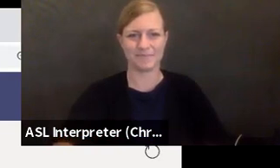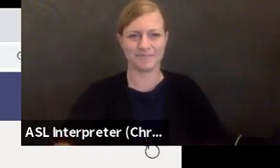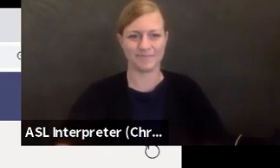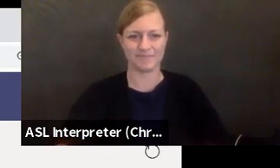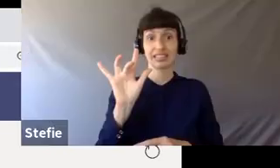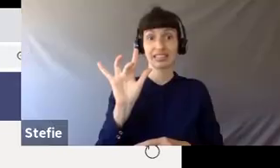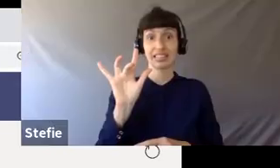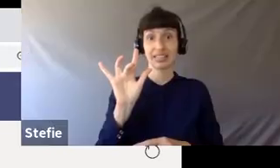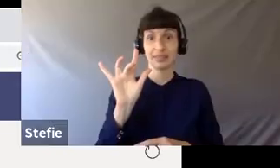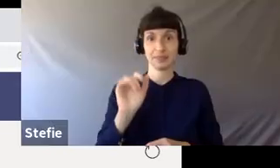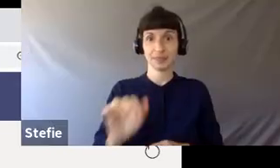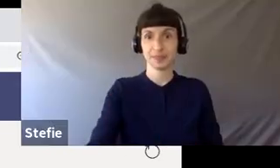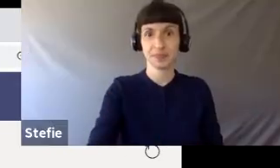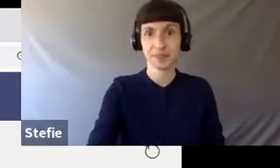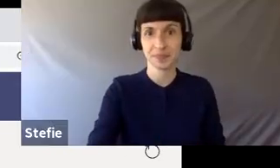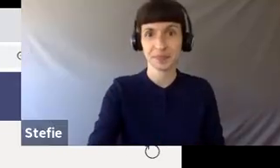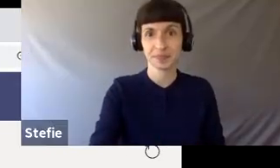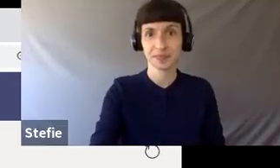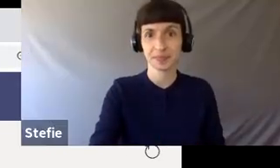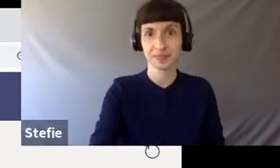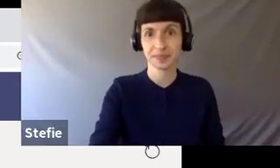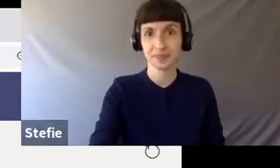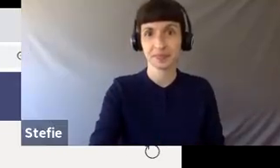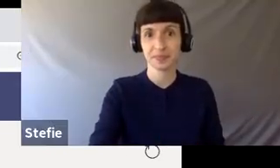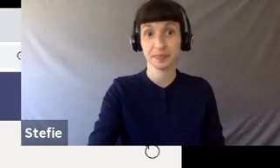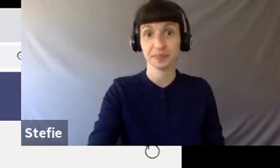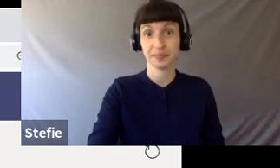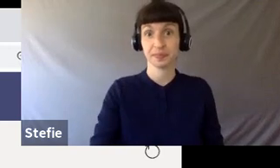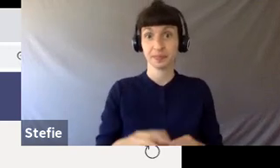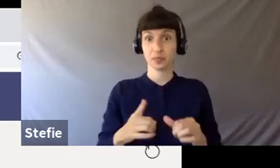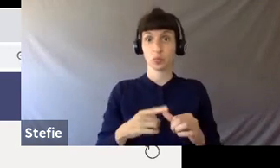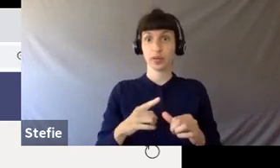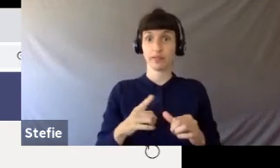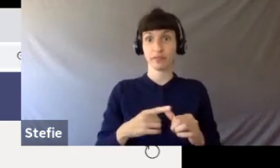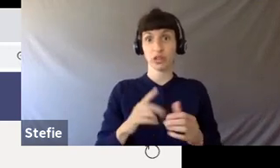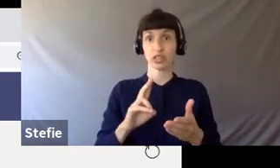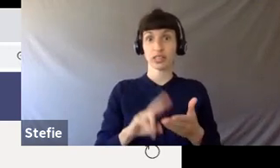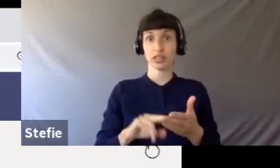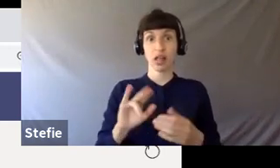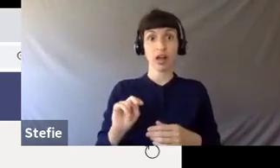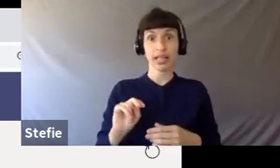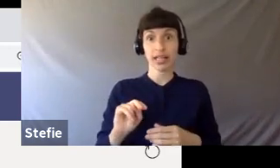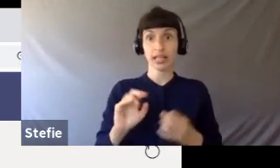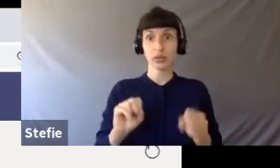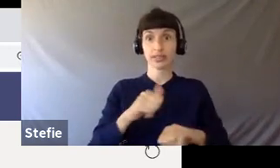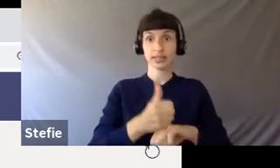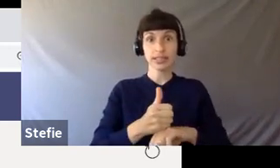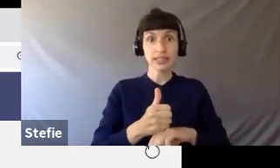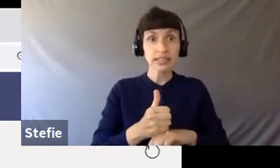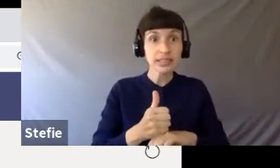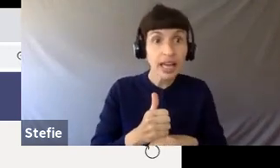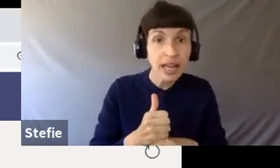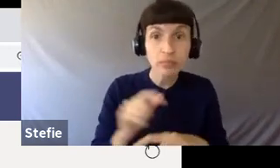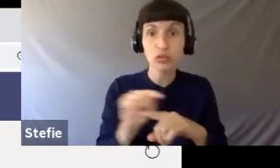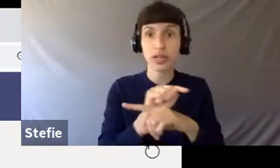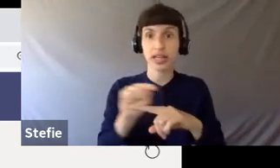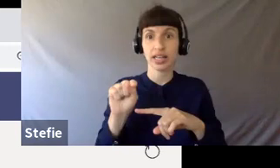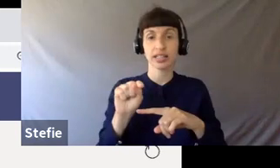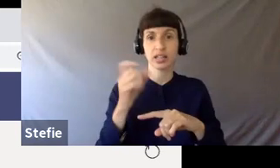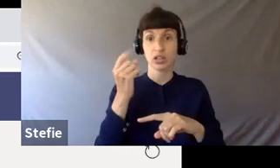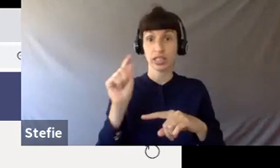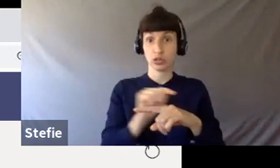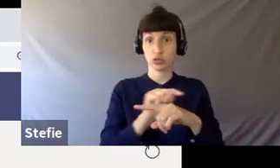If I click training,